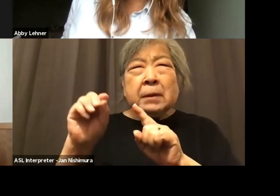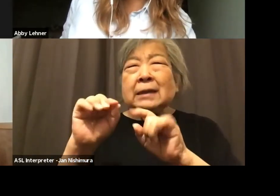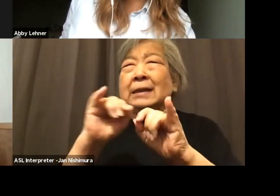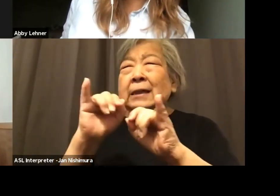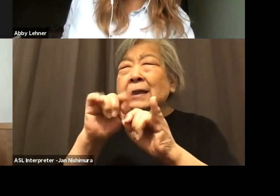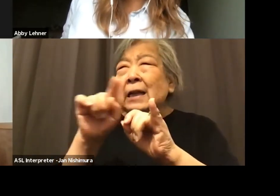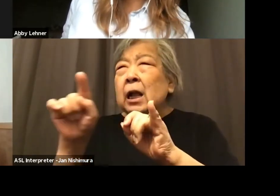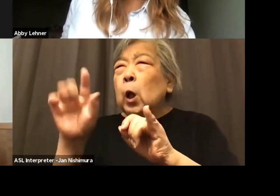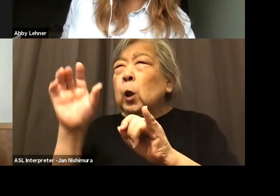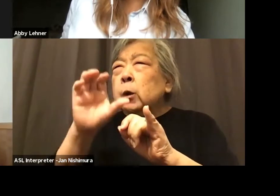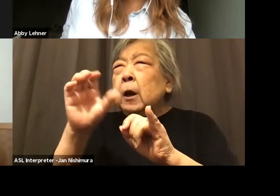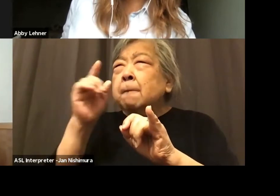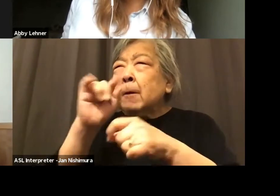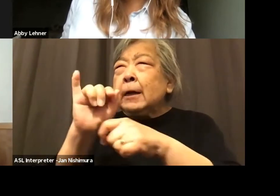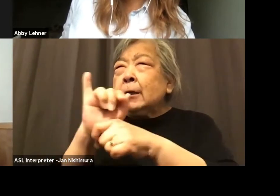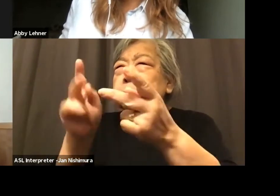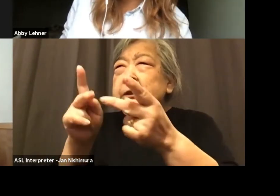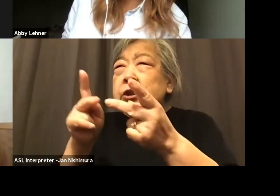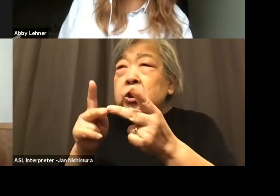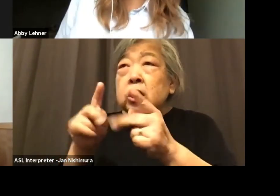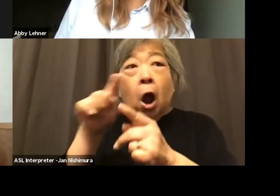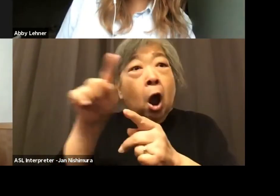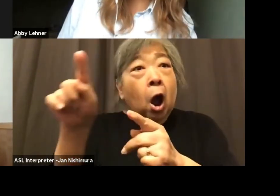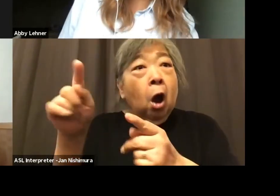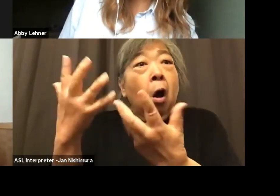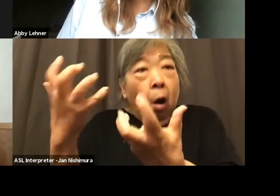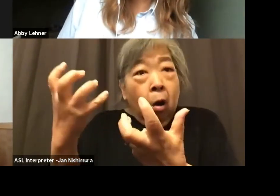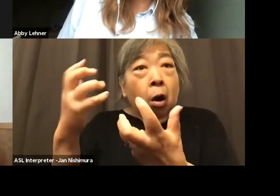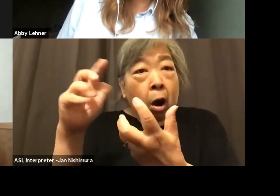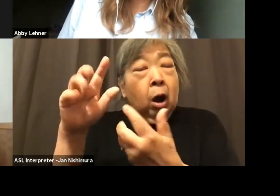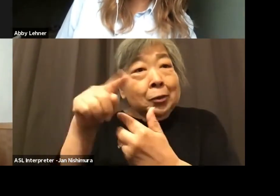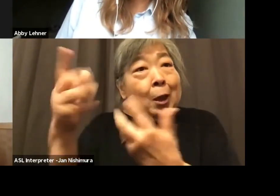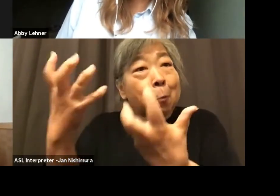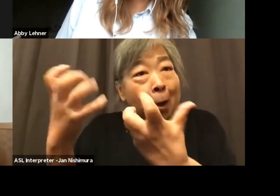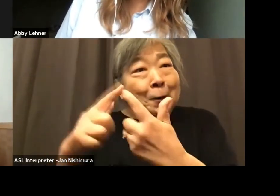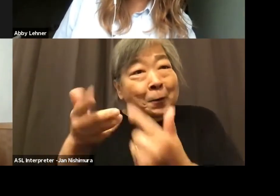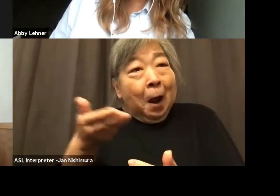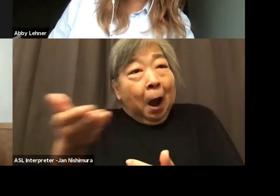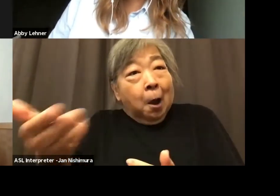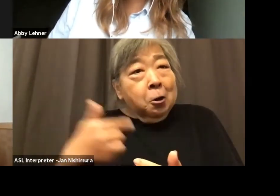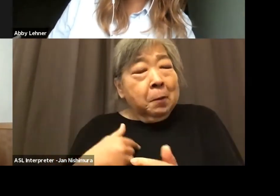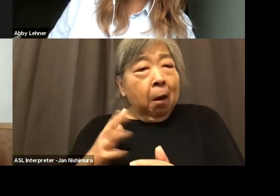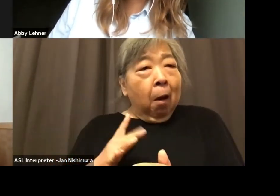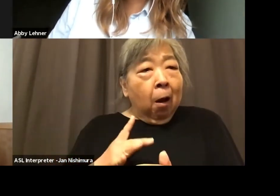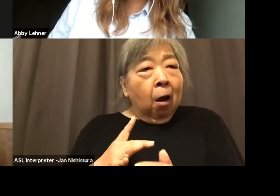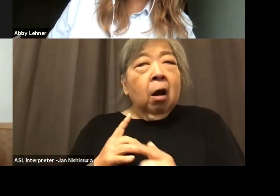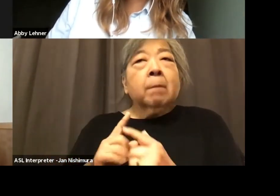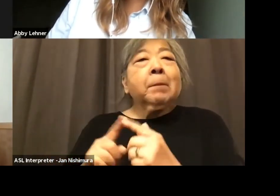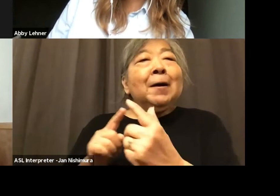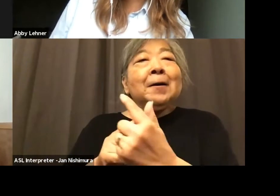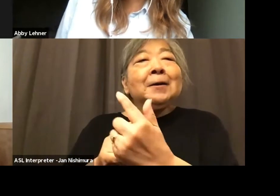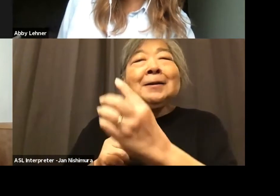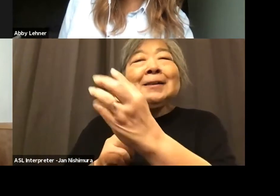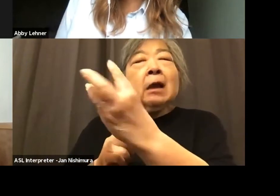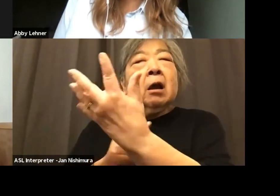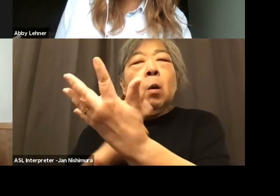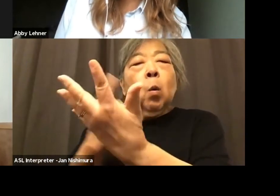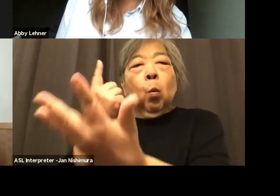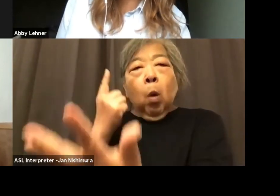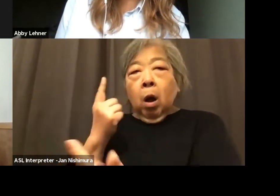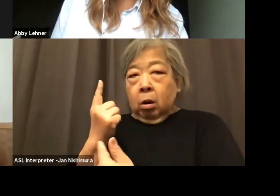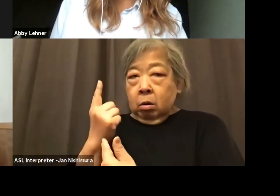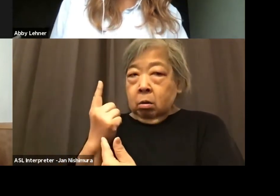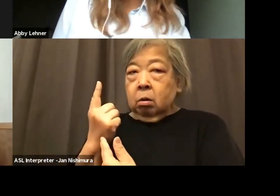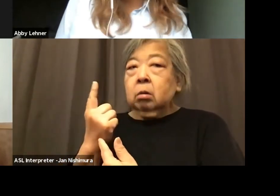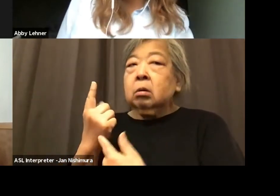place wanted to hire me but only one place had wheelchair access, so, I was very limited